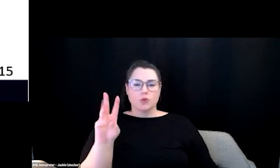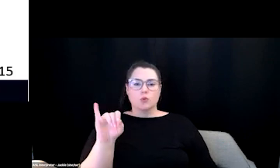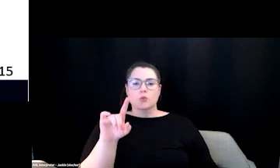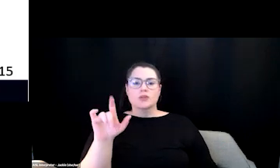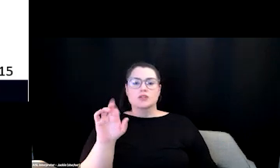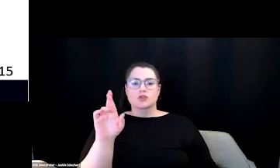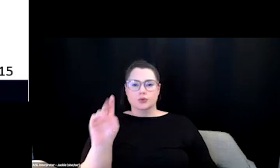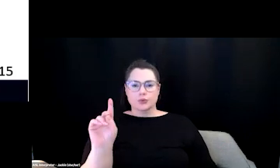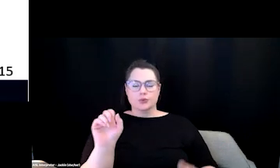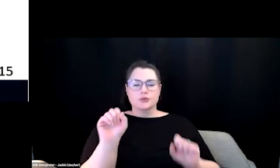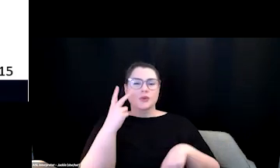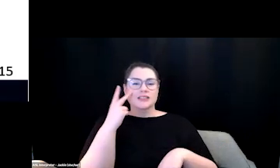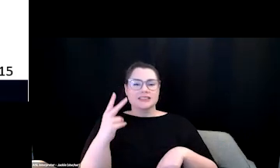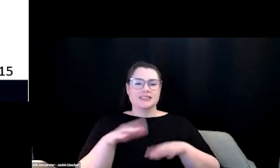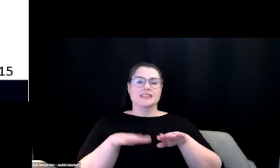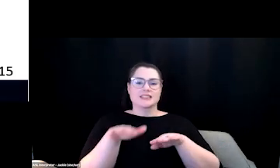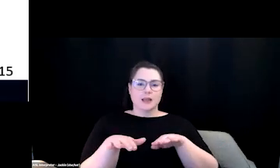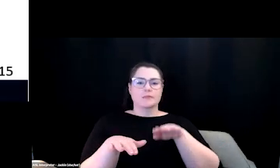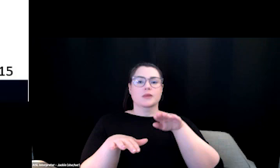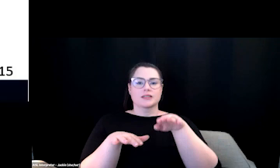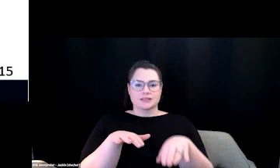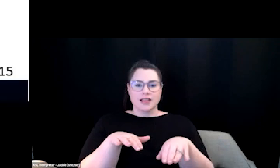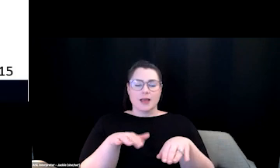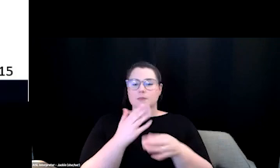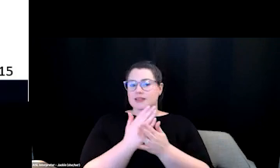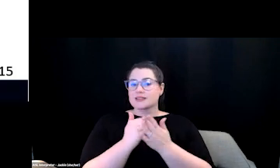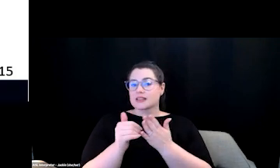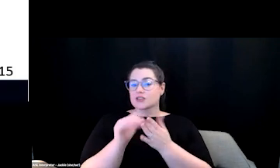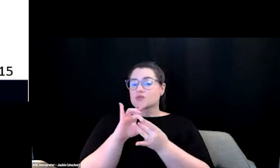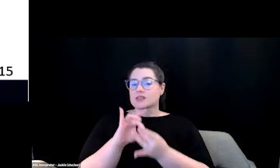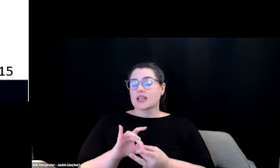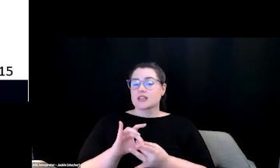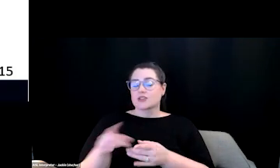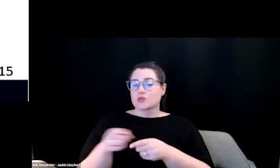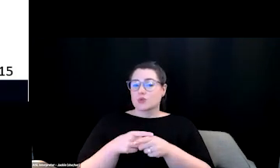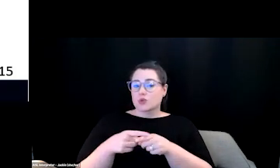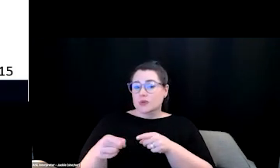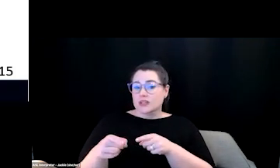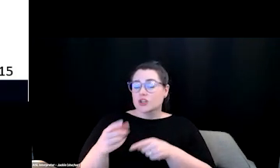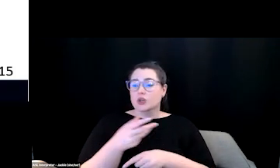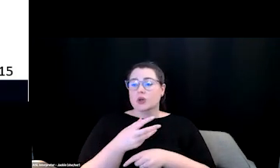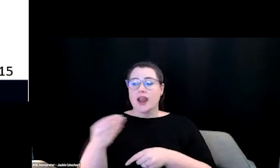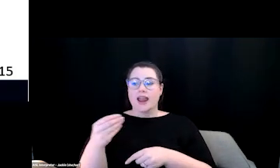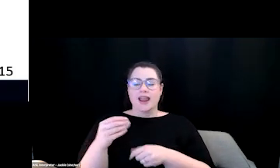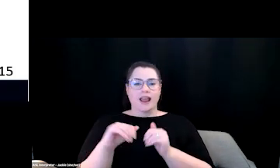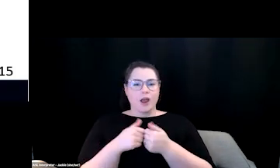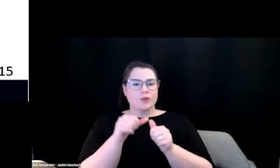and go through some of the sections that's relevant for CAREER but also just give you a high level of how each section works.